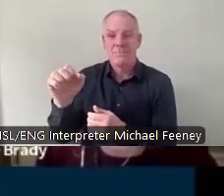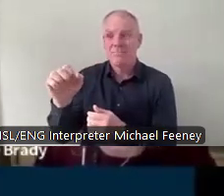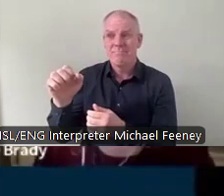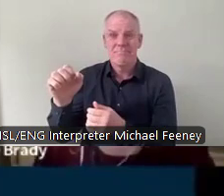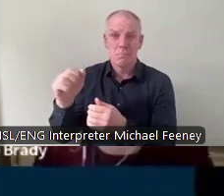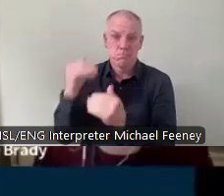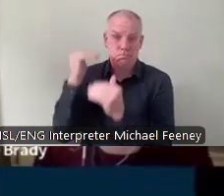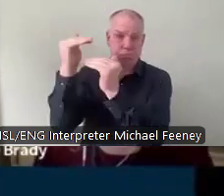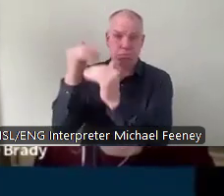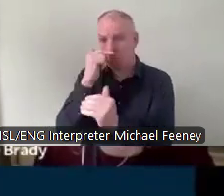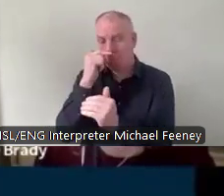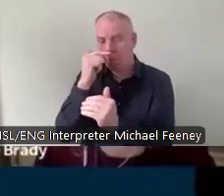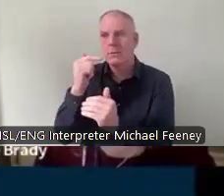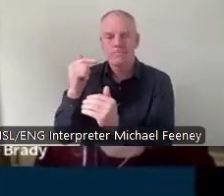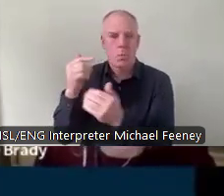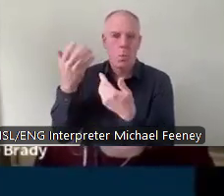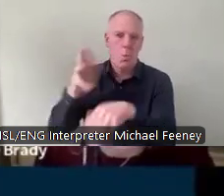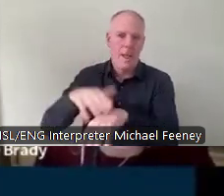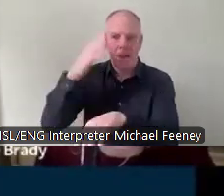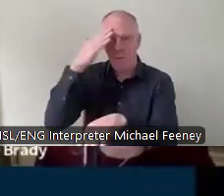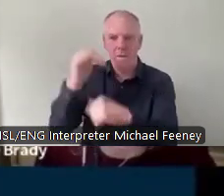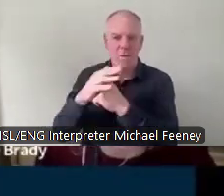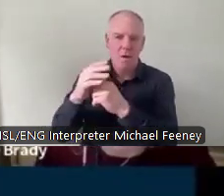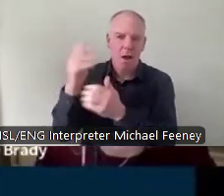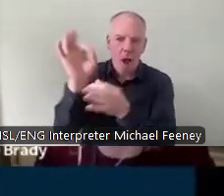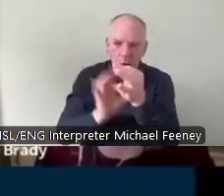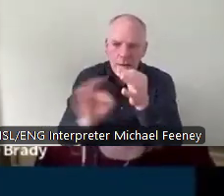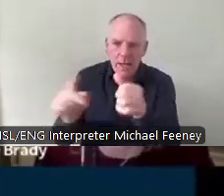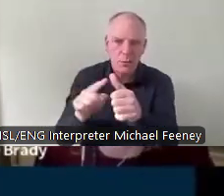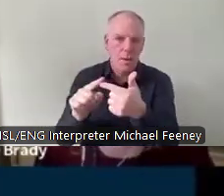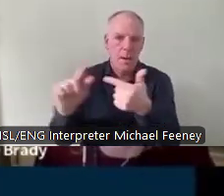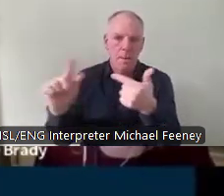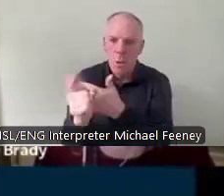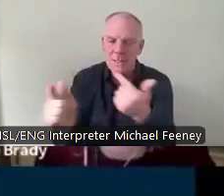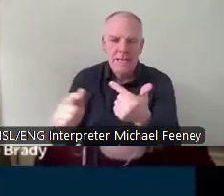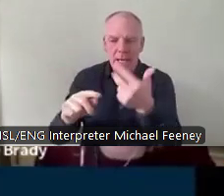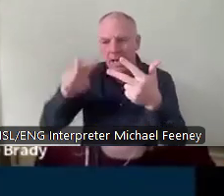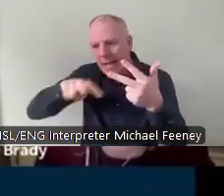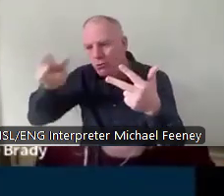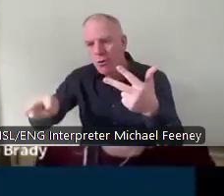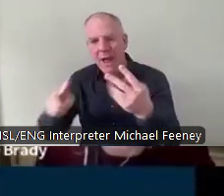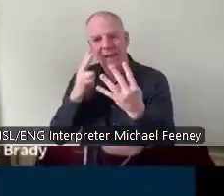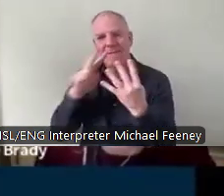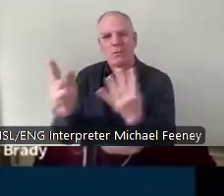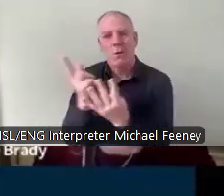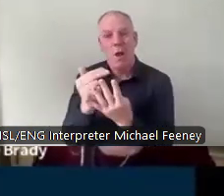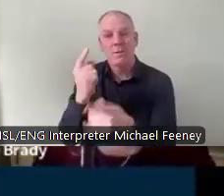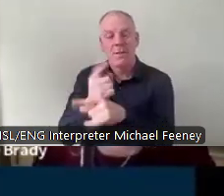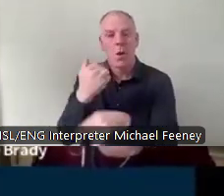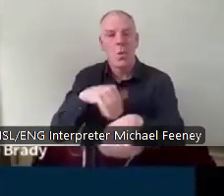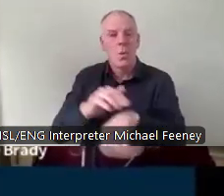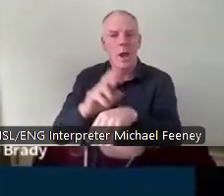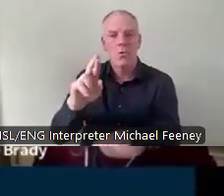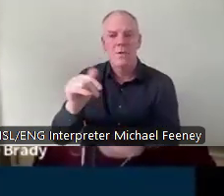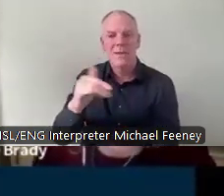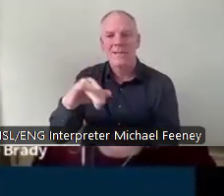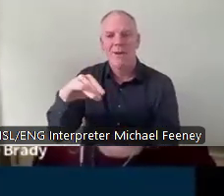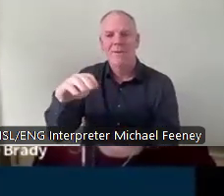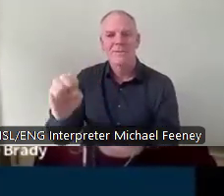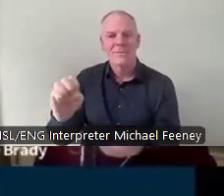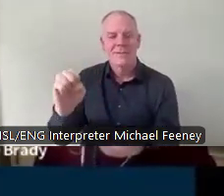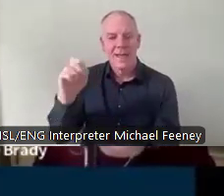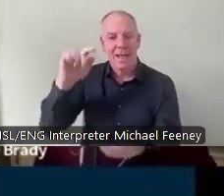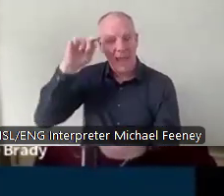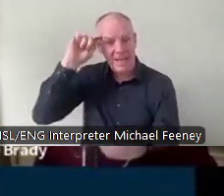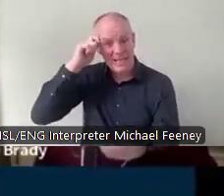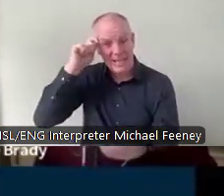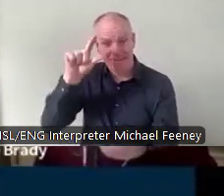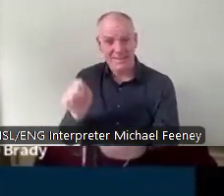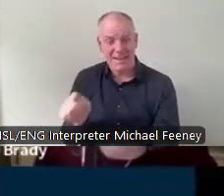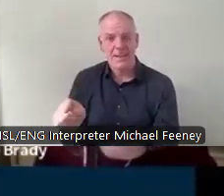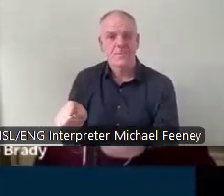and opulent centres for architecture, music, literature and visual arts in Renaissance Italy. When Alfonso, I d'Este came to power following the death of Ercole